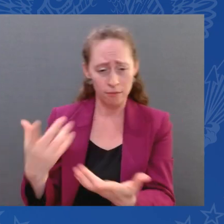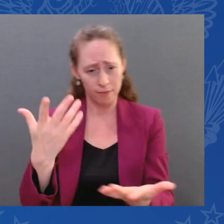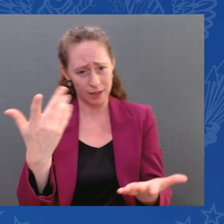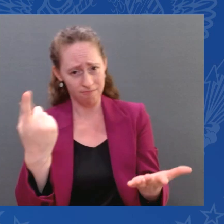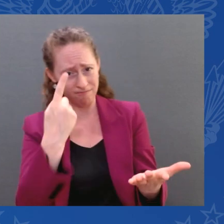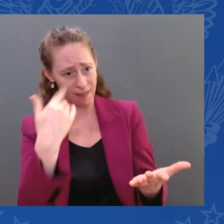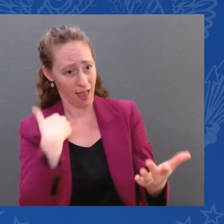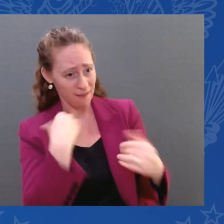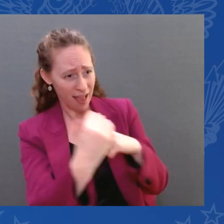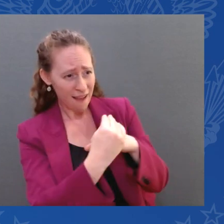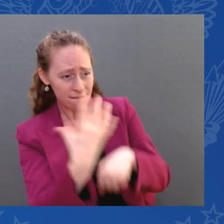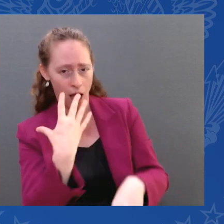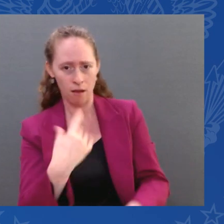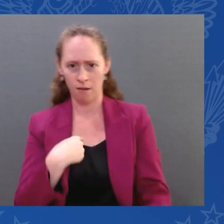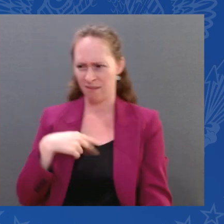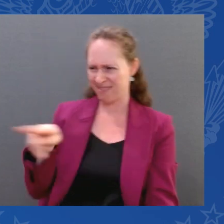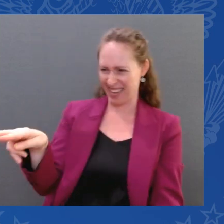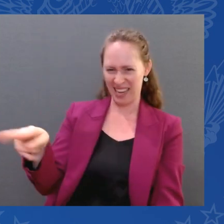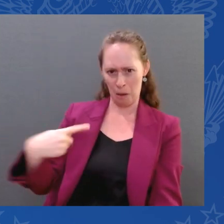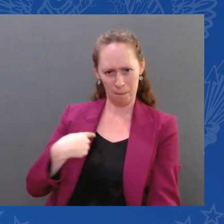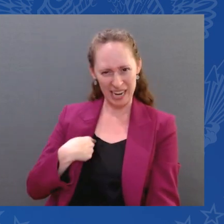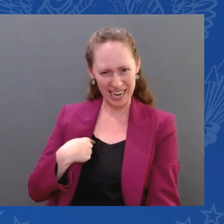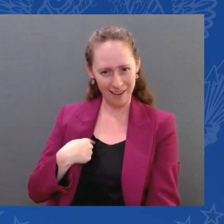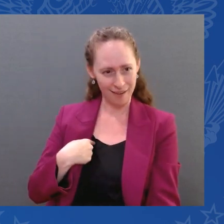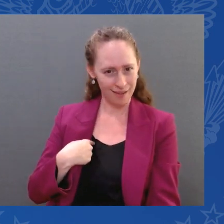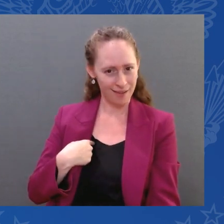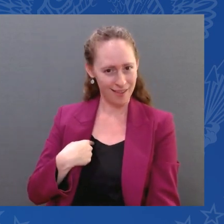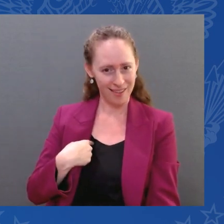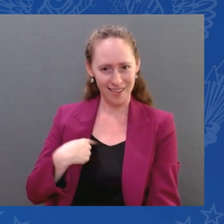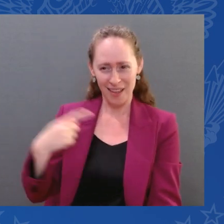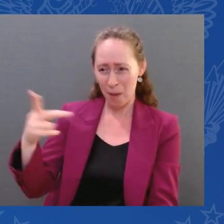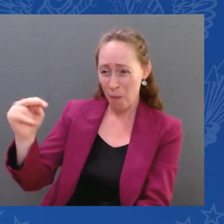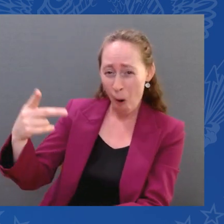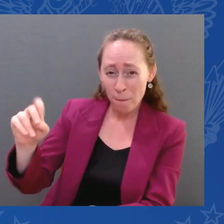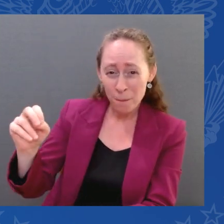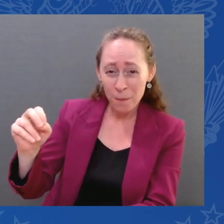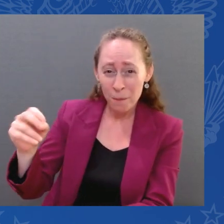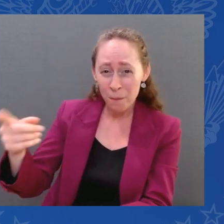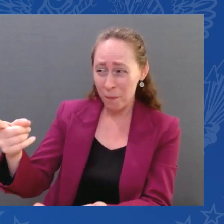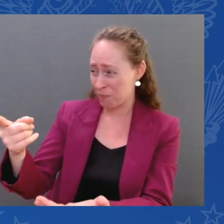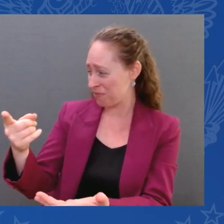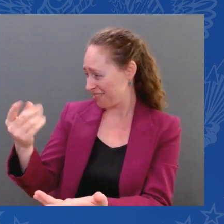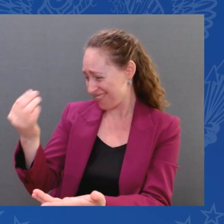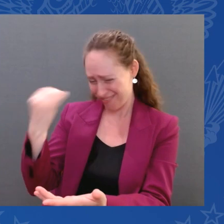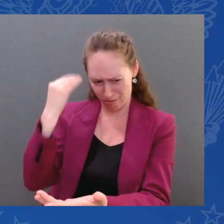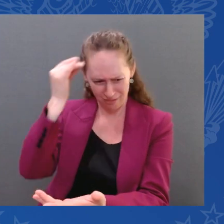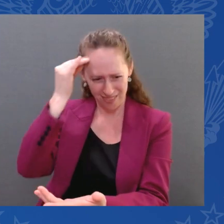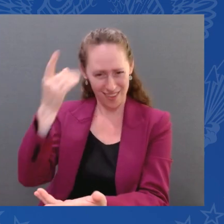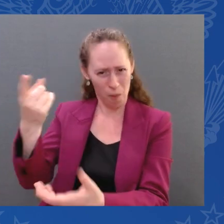He said, No, really. And I smile. And I said, Well, one piece of advice. I said, I'd go easy on the nuns.